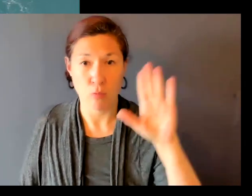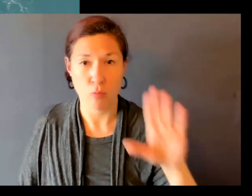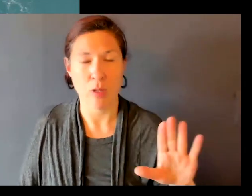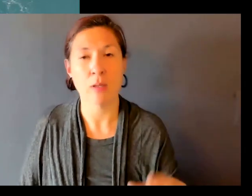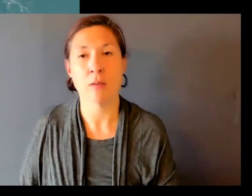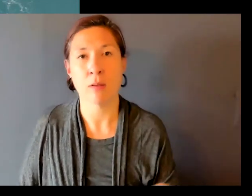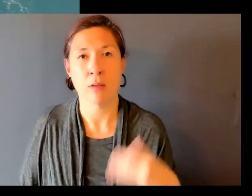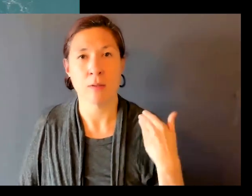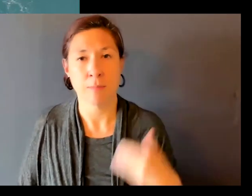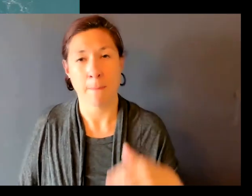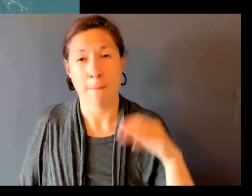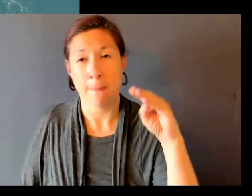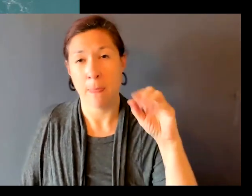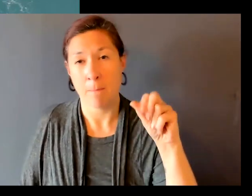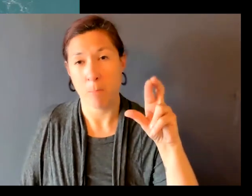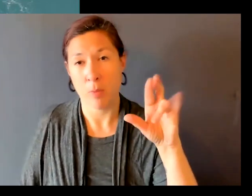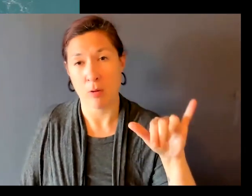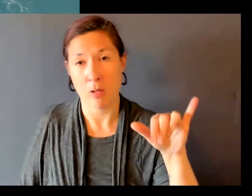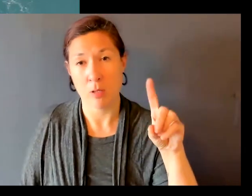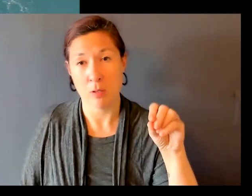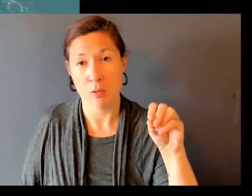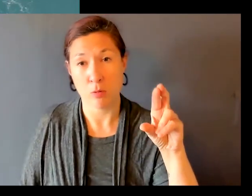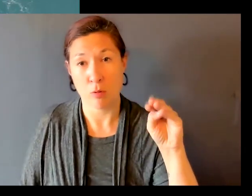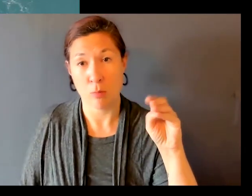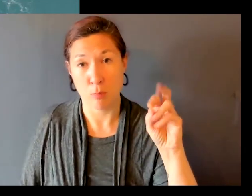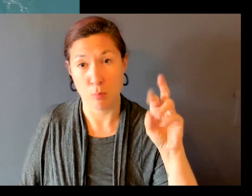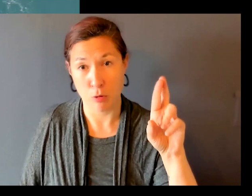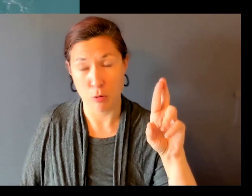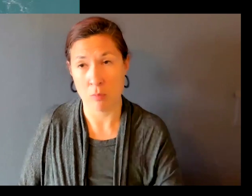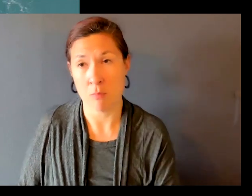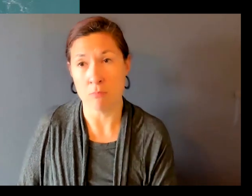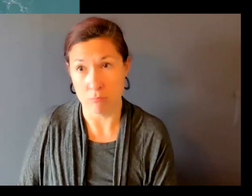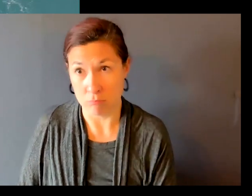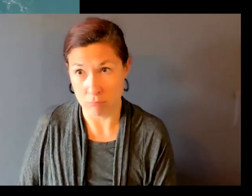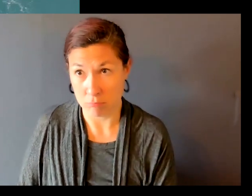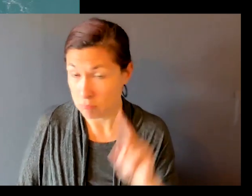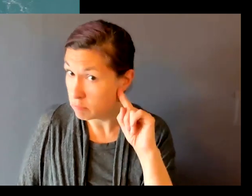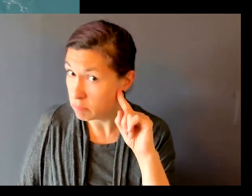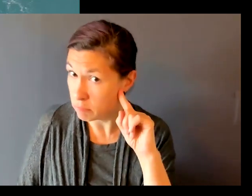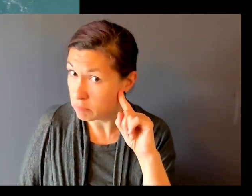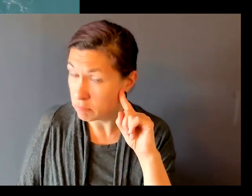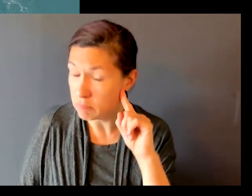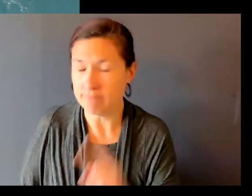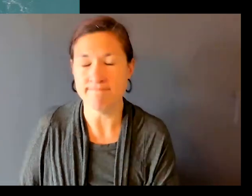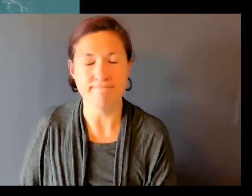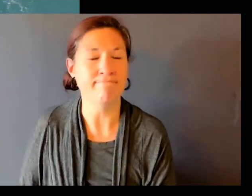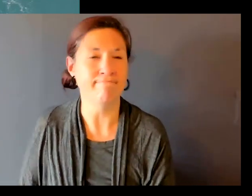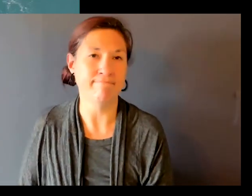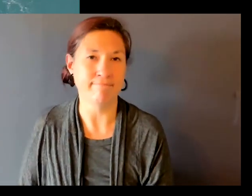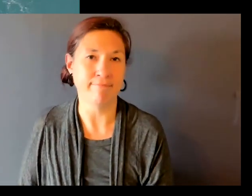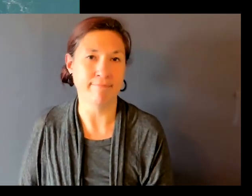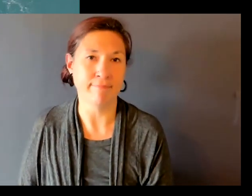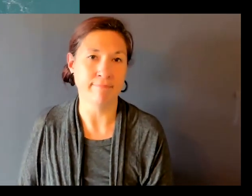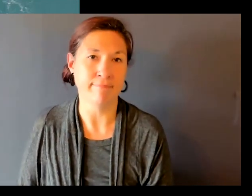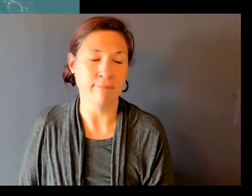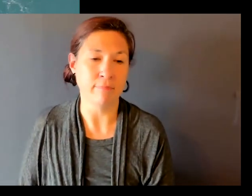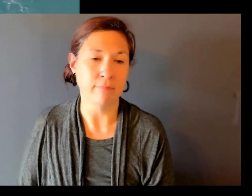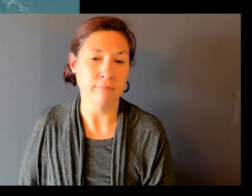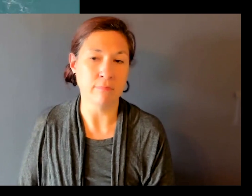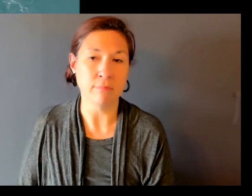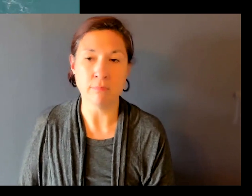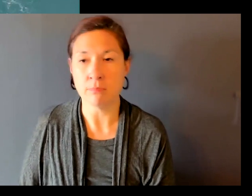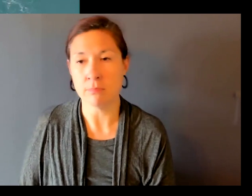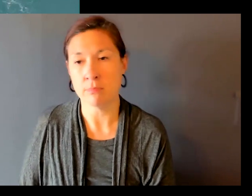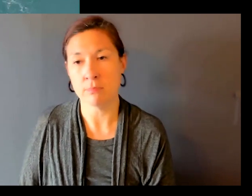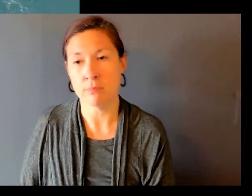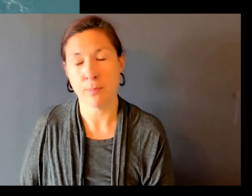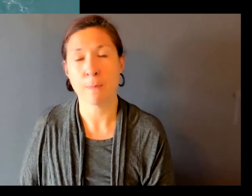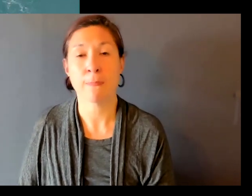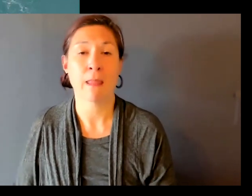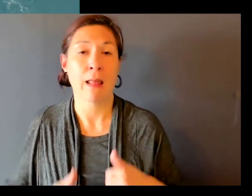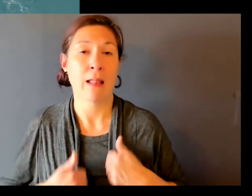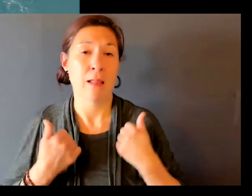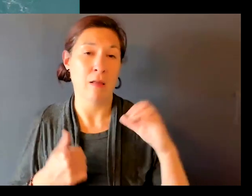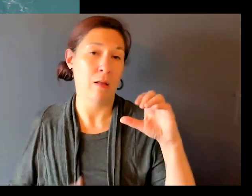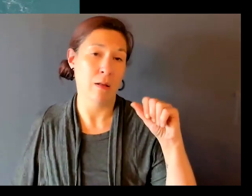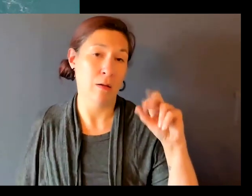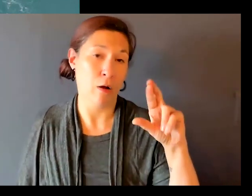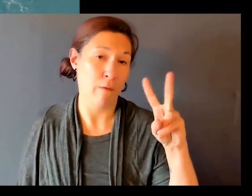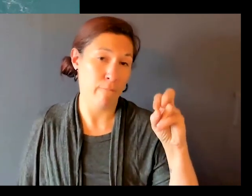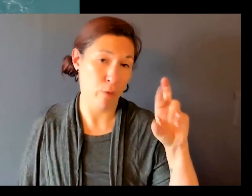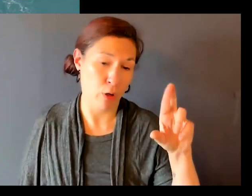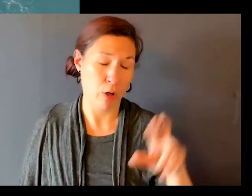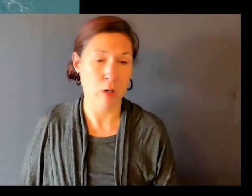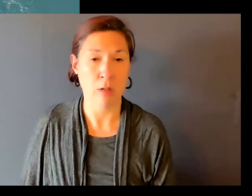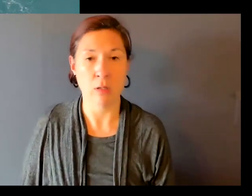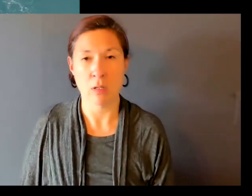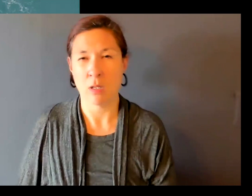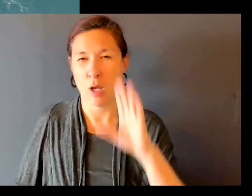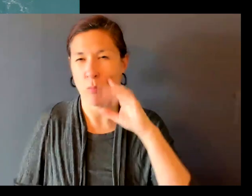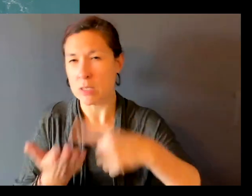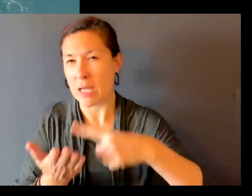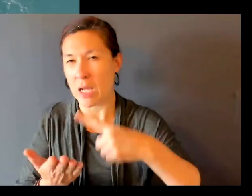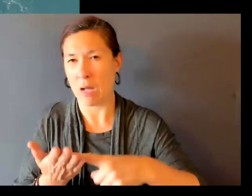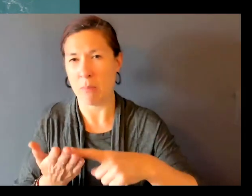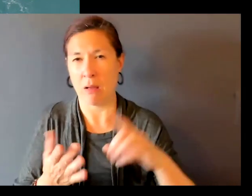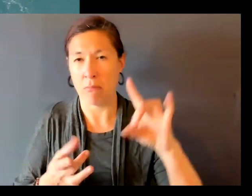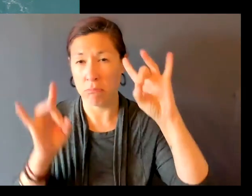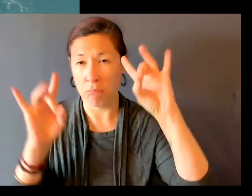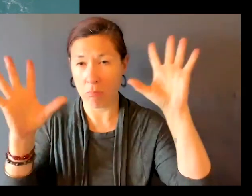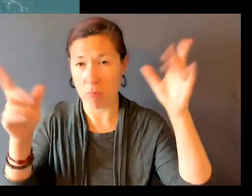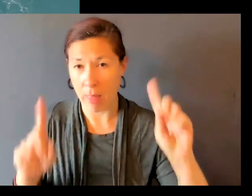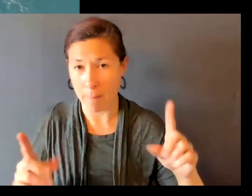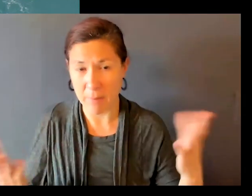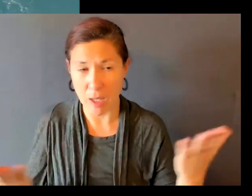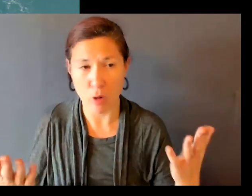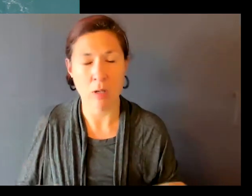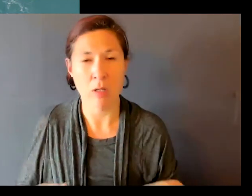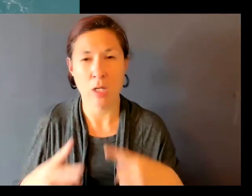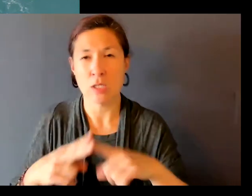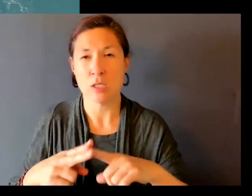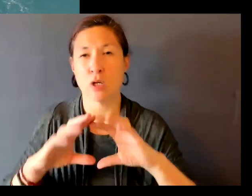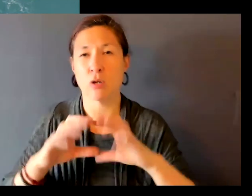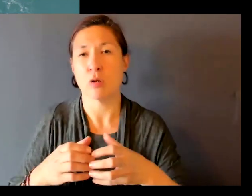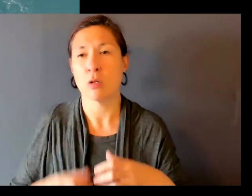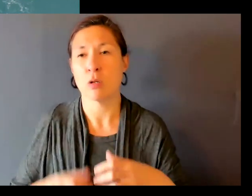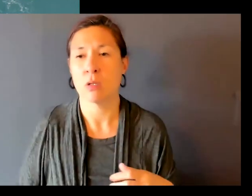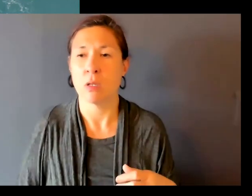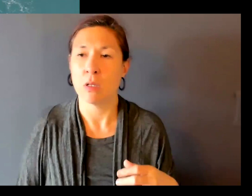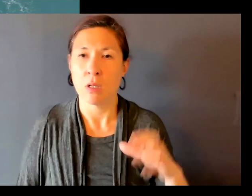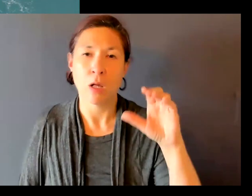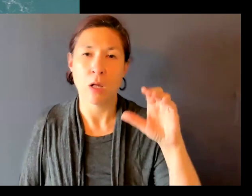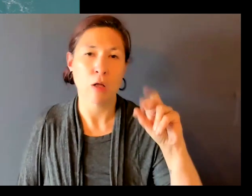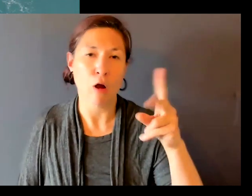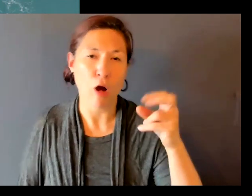: Yes. This is Meg. Sorry for the confusion.